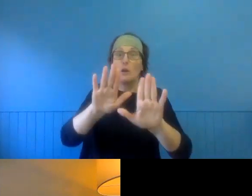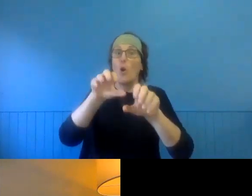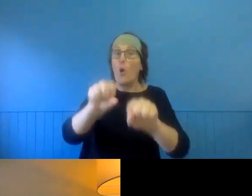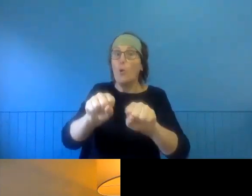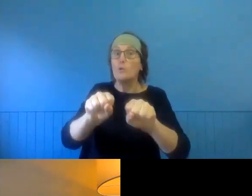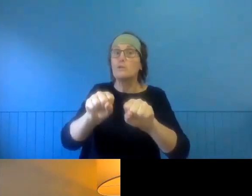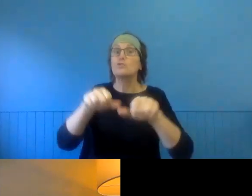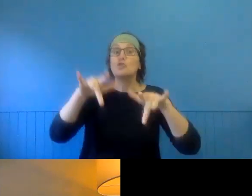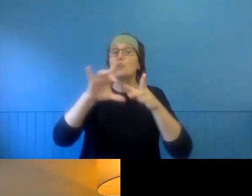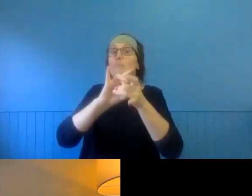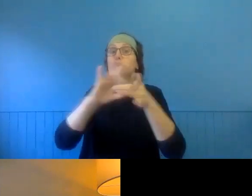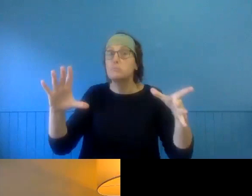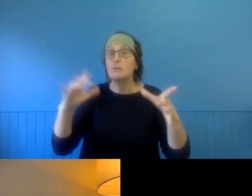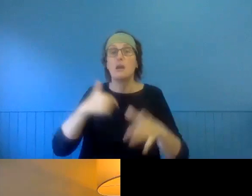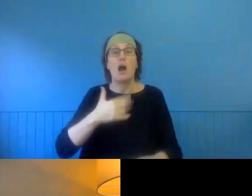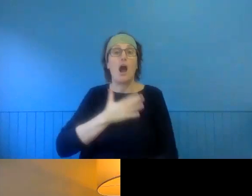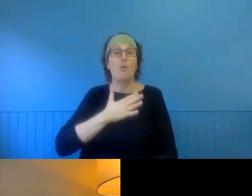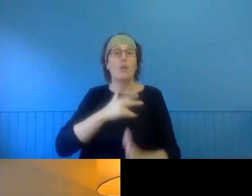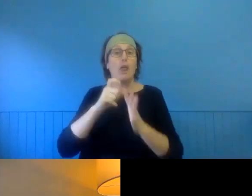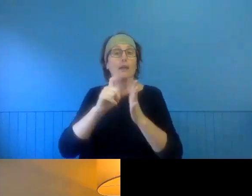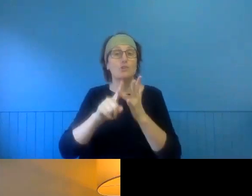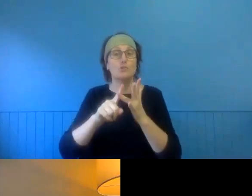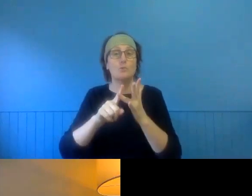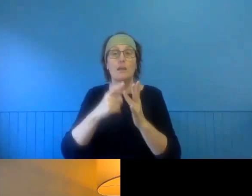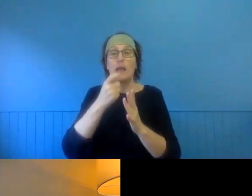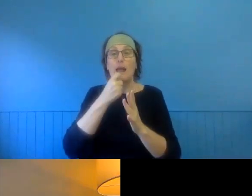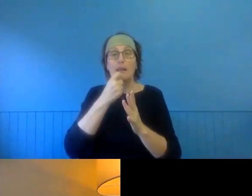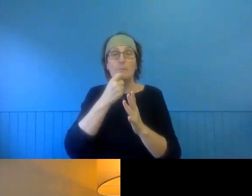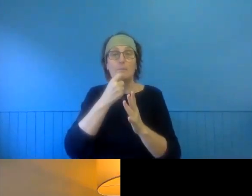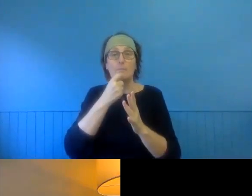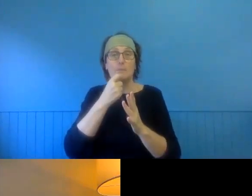you go I would like to the a round-over and on behalf of Dr Terri